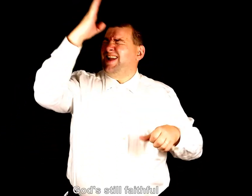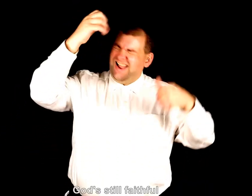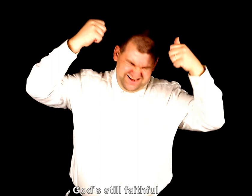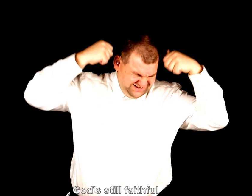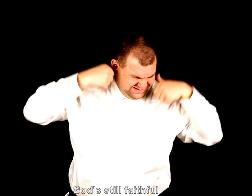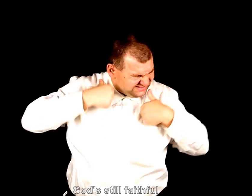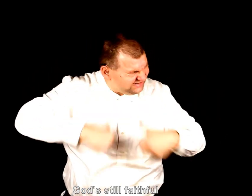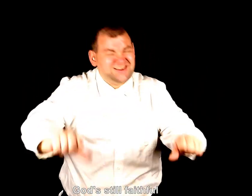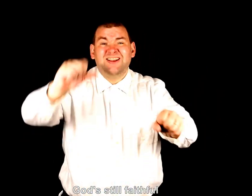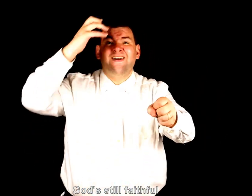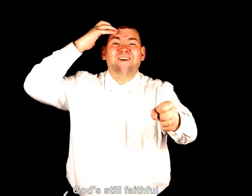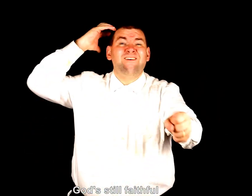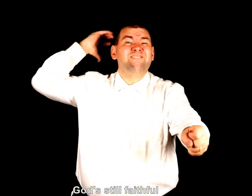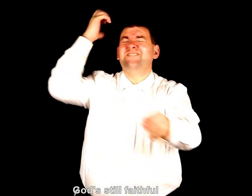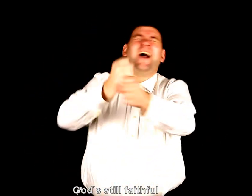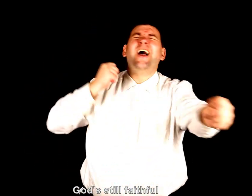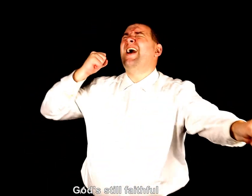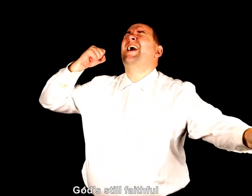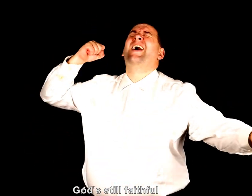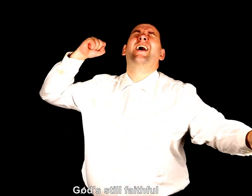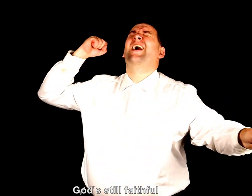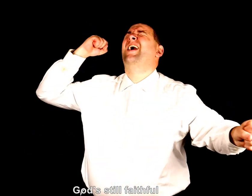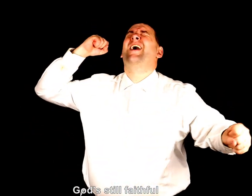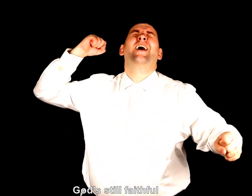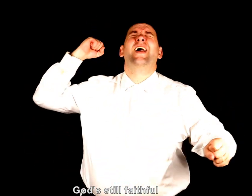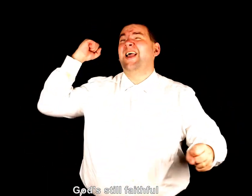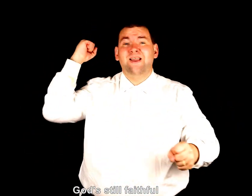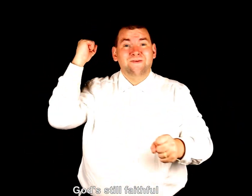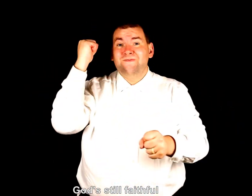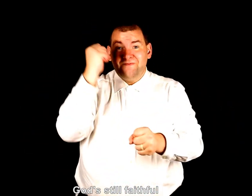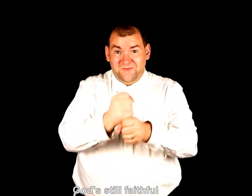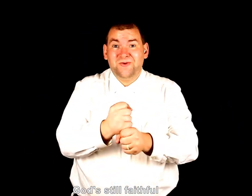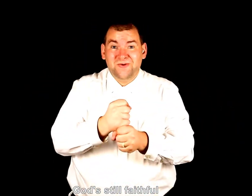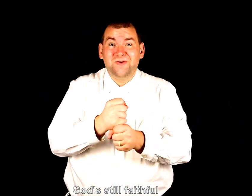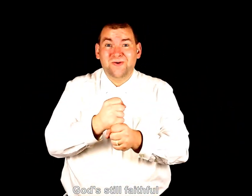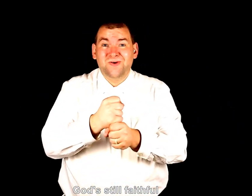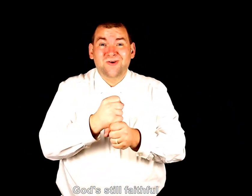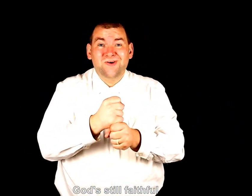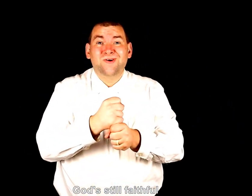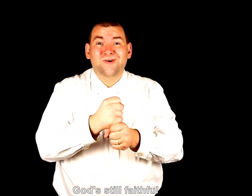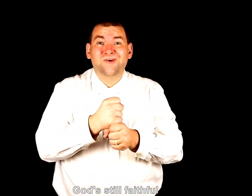God's still faithful